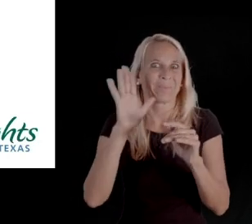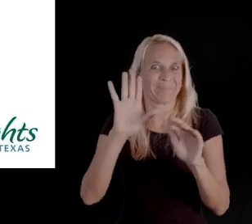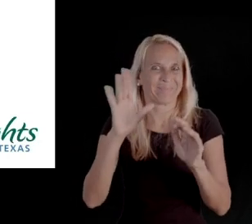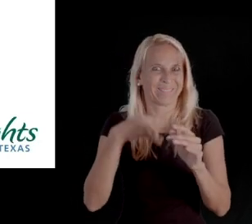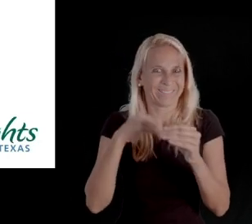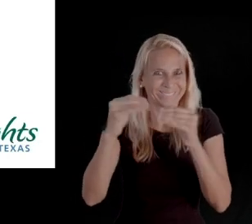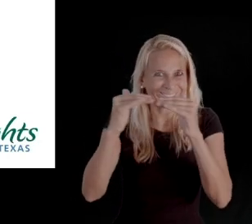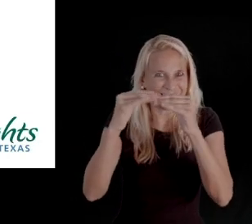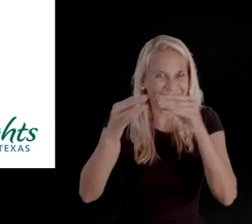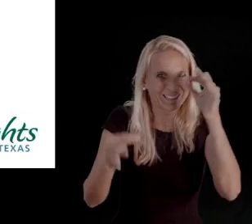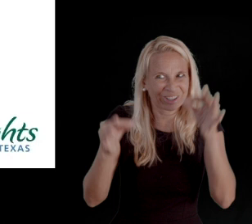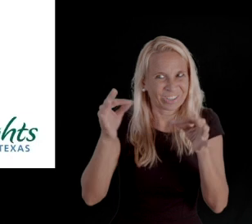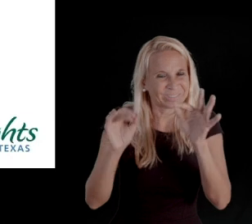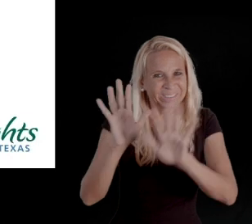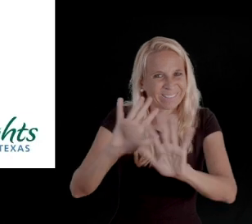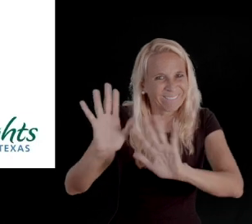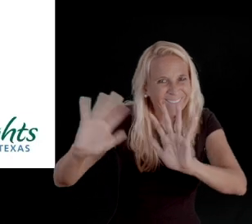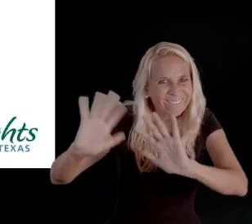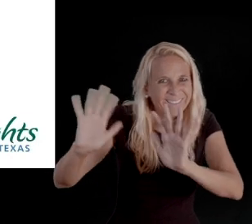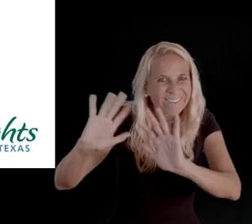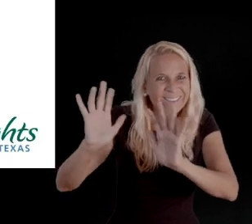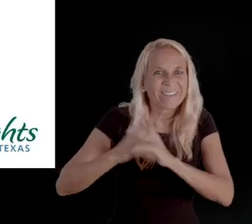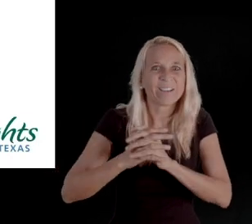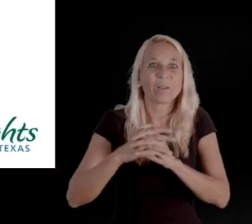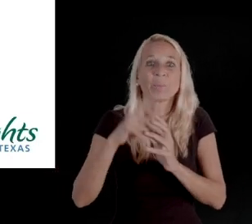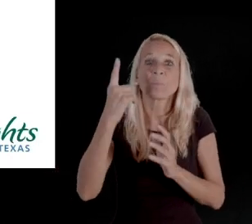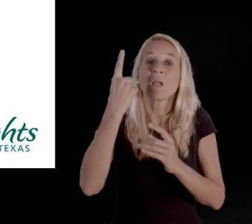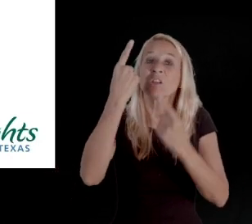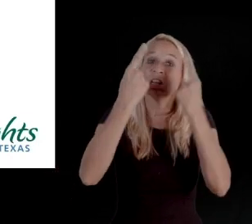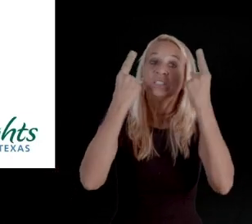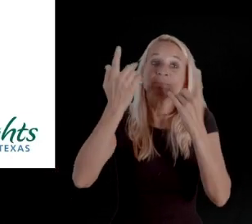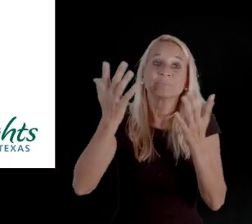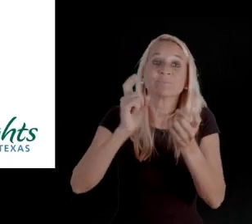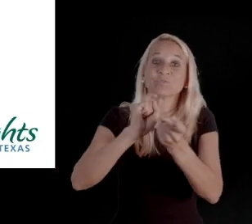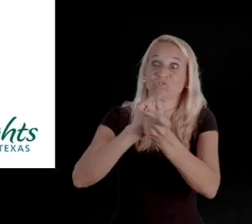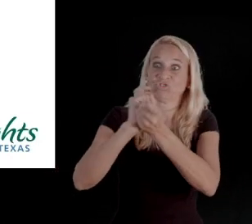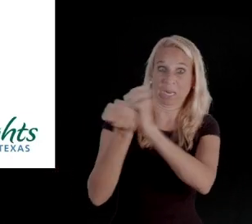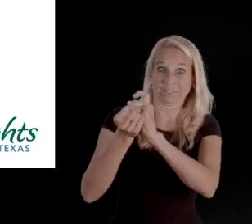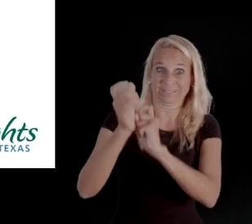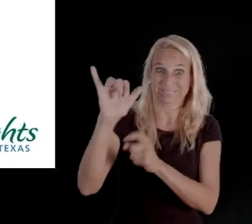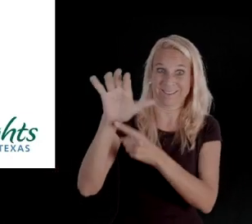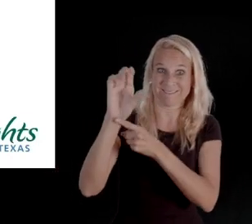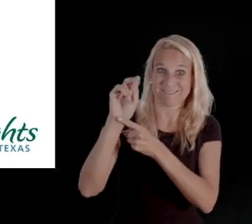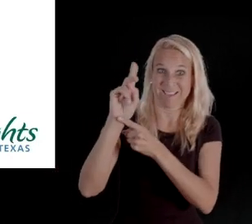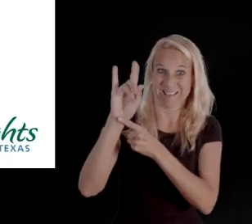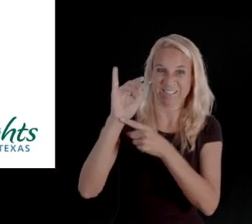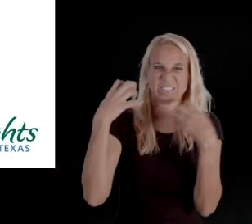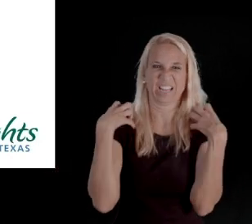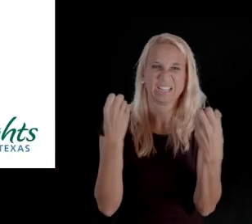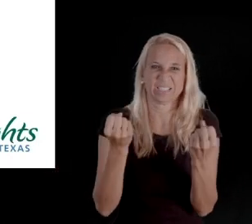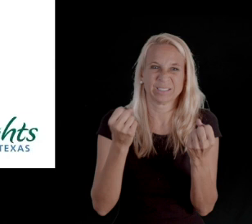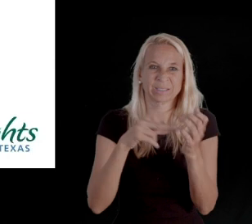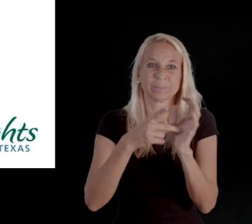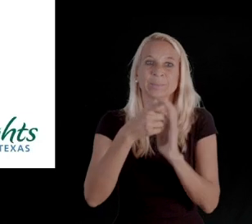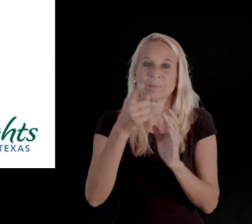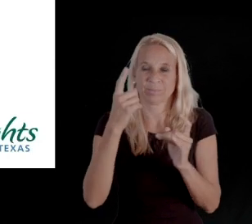So if you lose, one thing to consider is if you had a change of condition, chances are your health plan didn't consider that change.